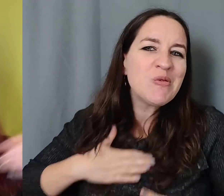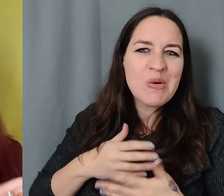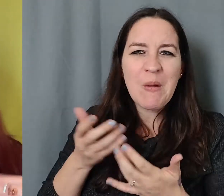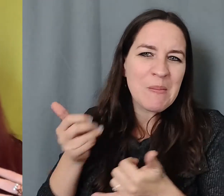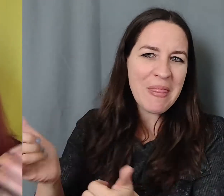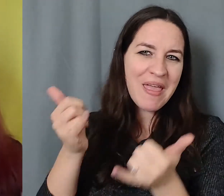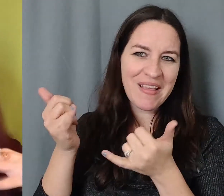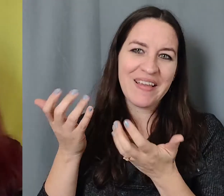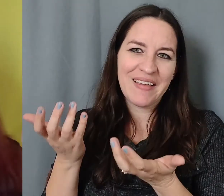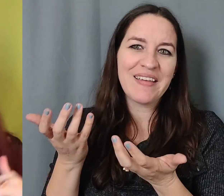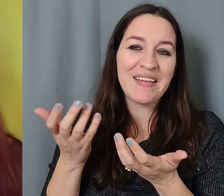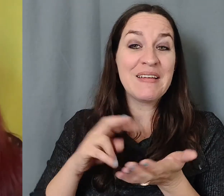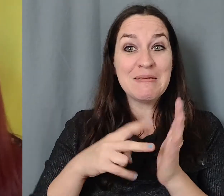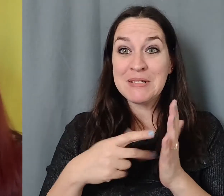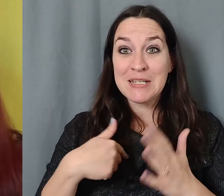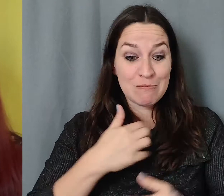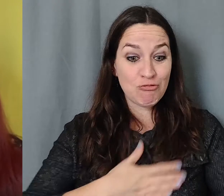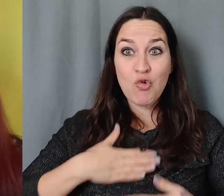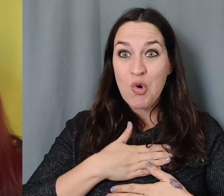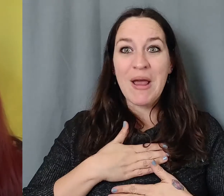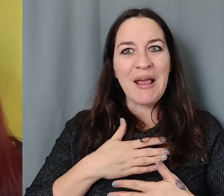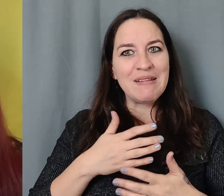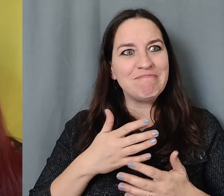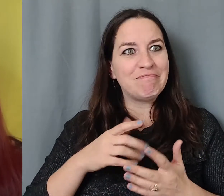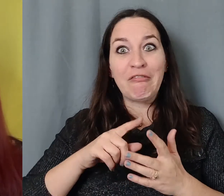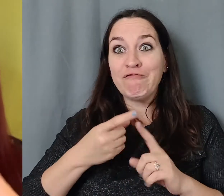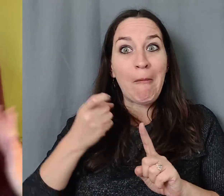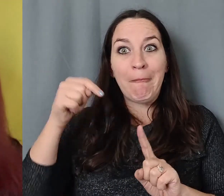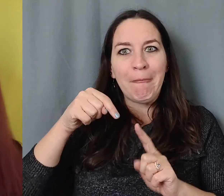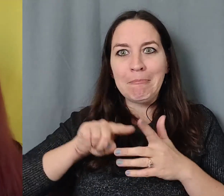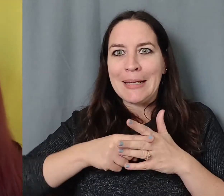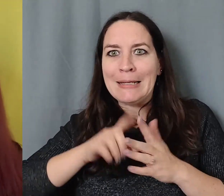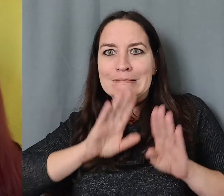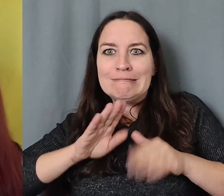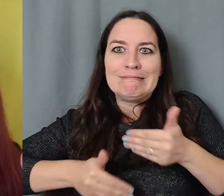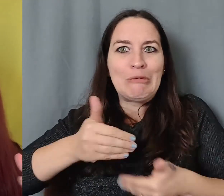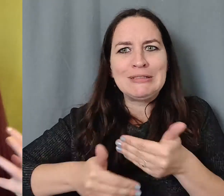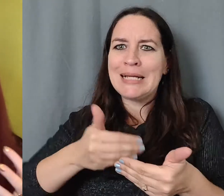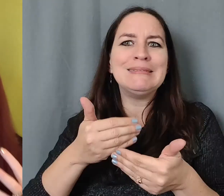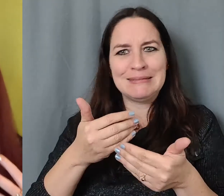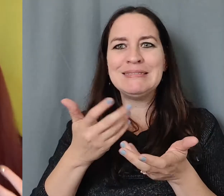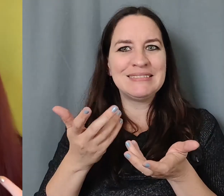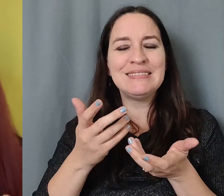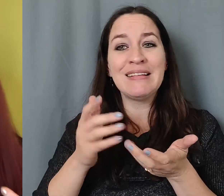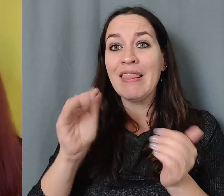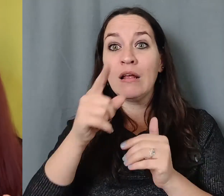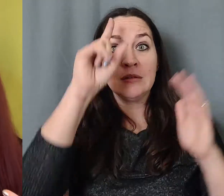But it's so fun to be here and play around in it and try and see what happens." By allowing myself to be a beginner I get to experience joy.